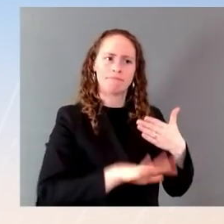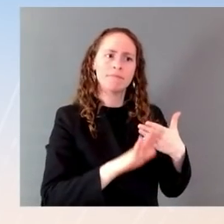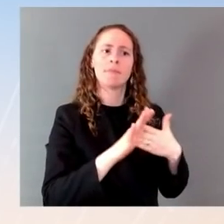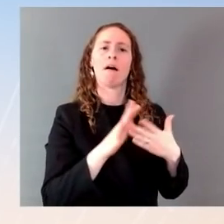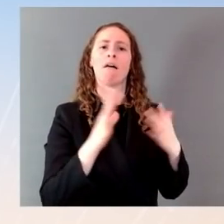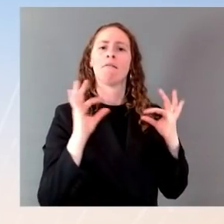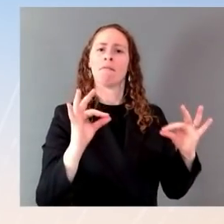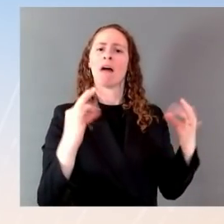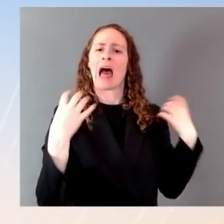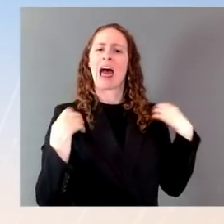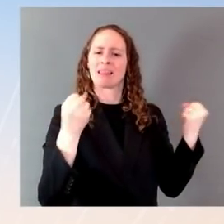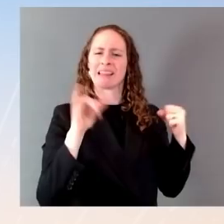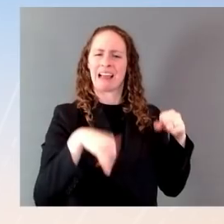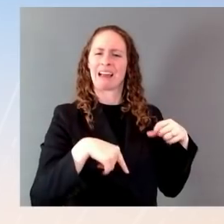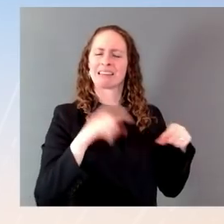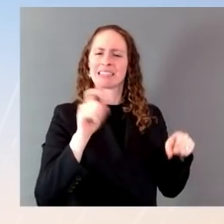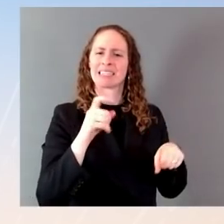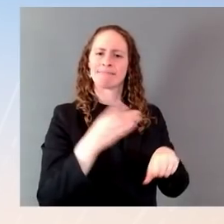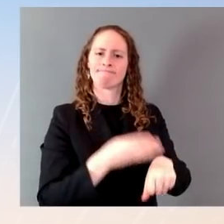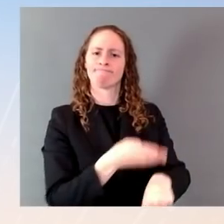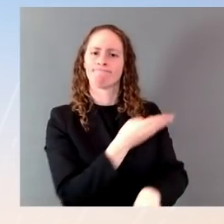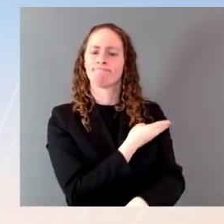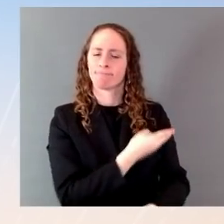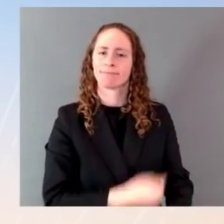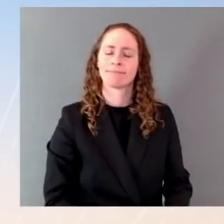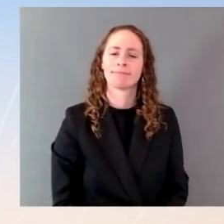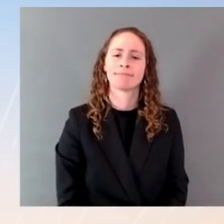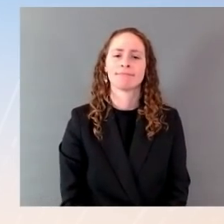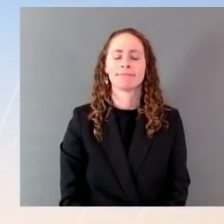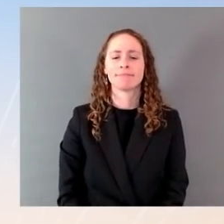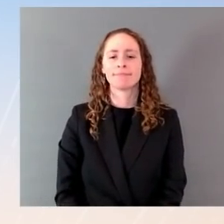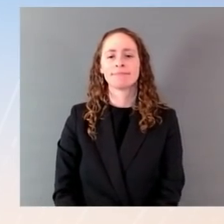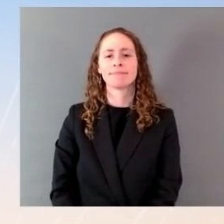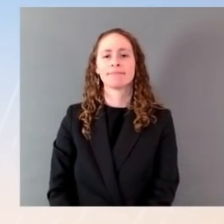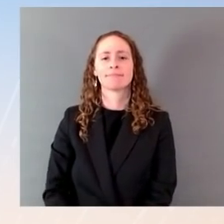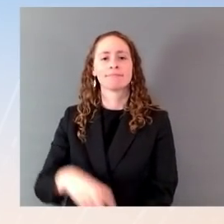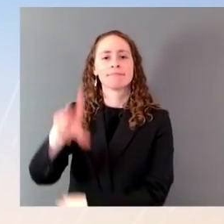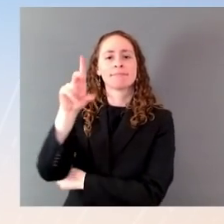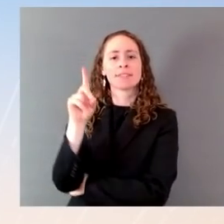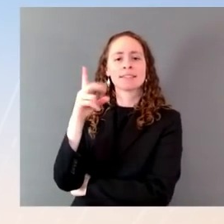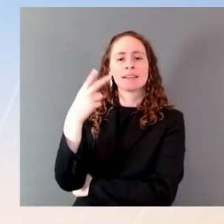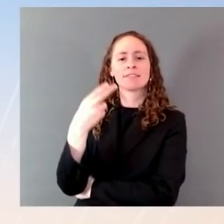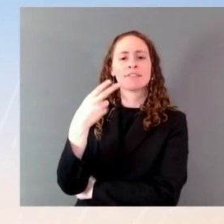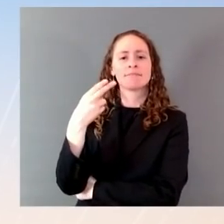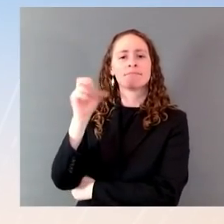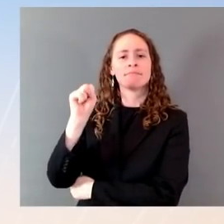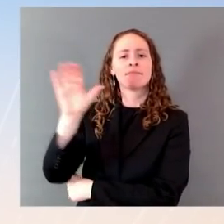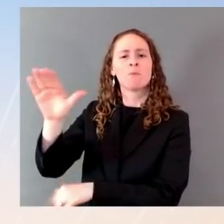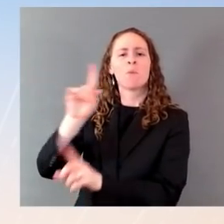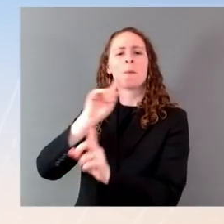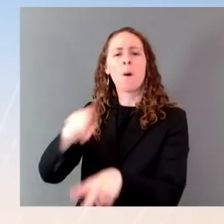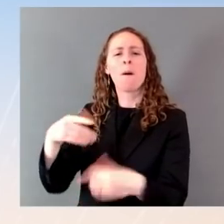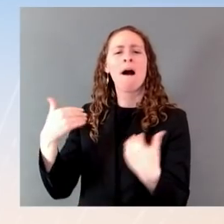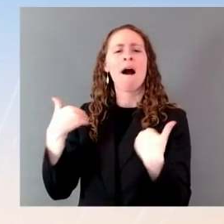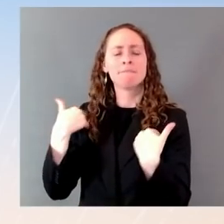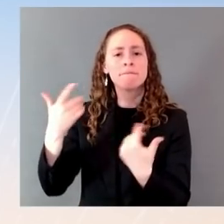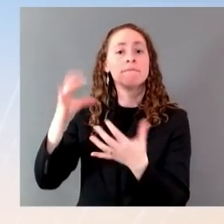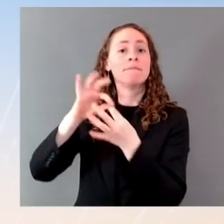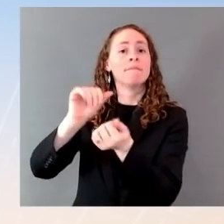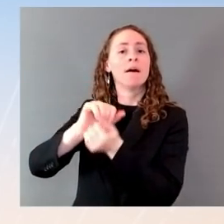showing the impact of pregnancy-related Medicaid coverage and that the Centers for Medicaid -- Medicare and Medicaid Services is proposing the establishment